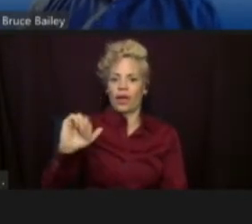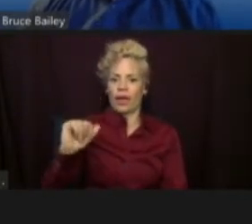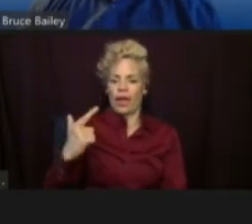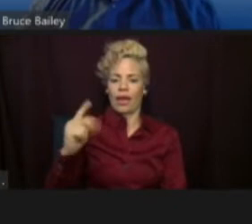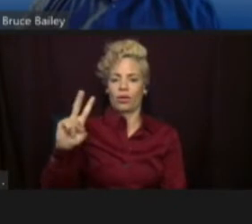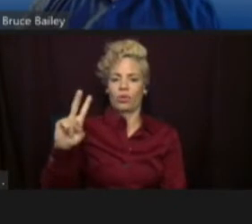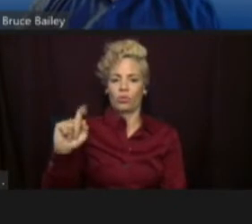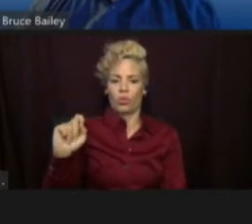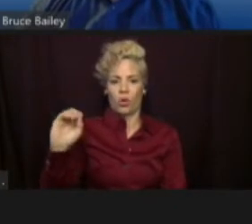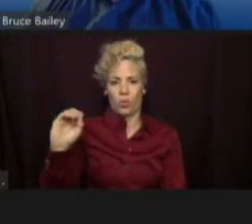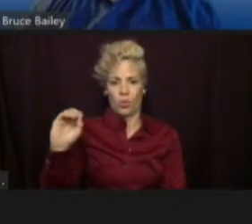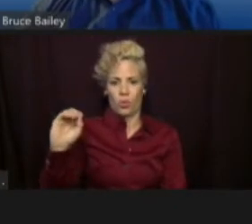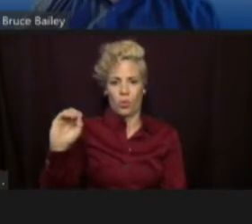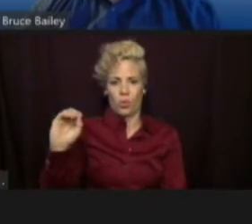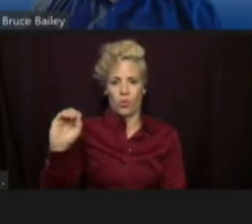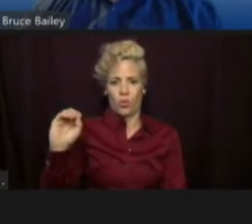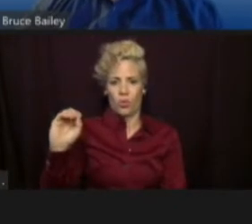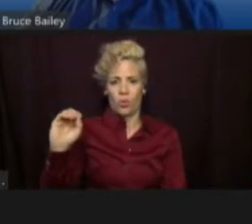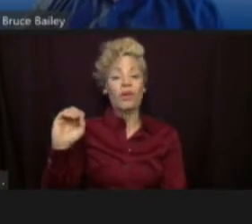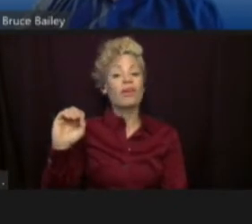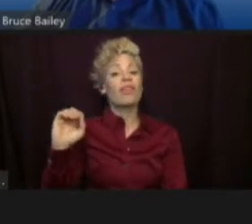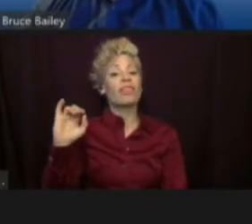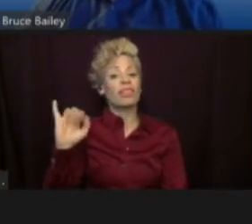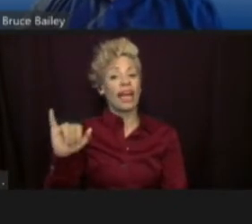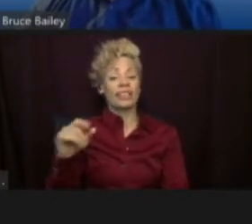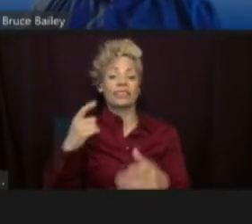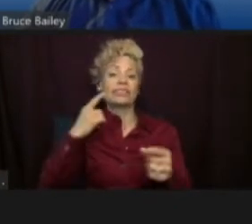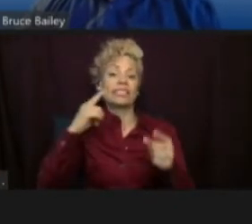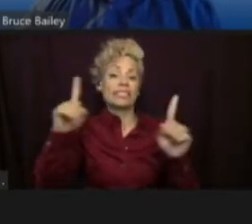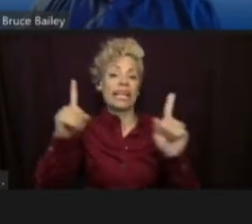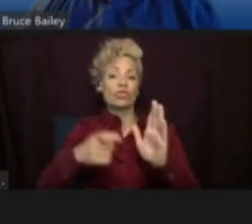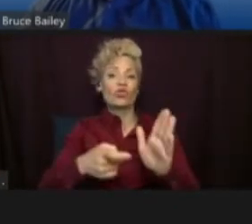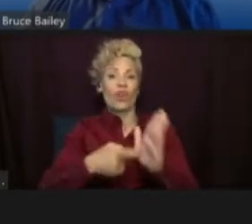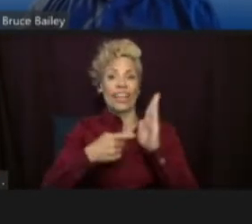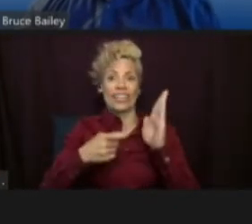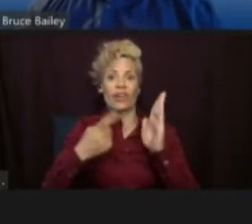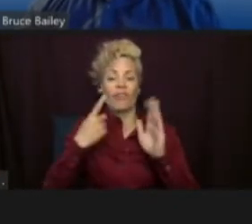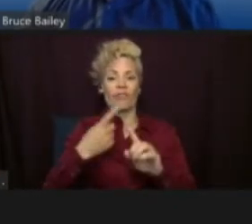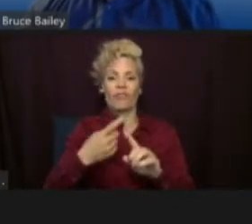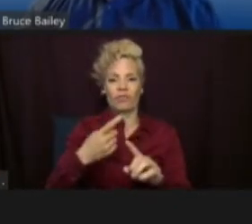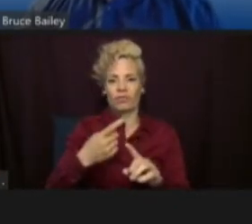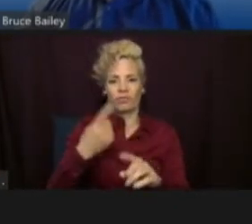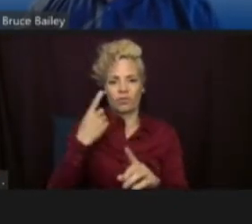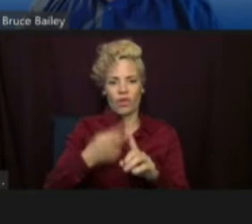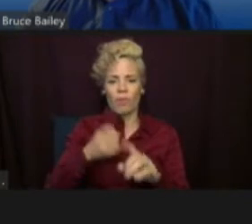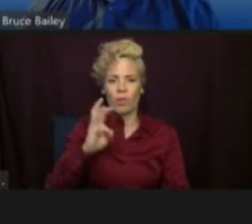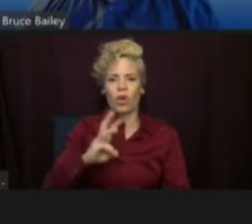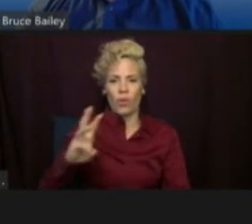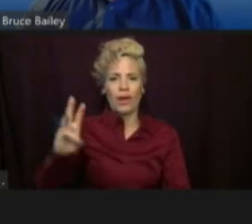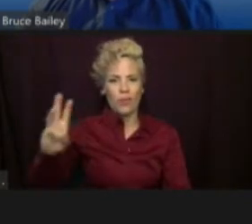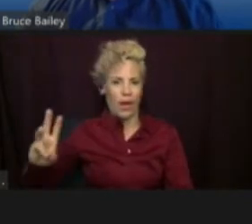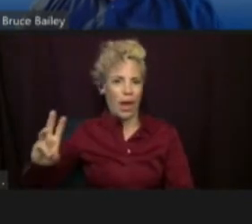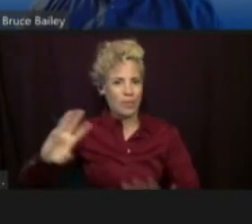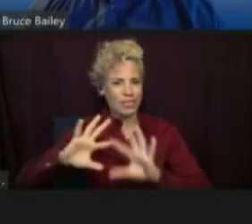These are success criteria, from the World Wide Web Consortium, or W3C, and are recognized internationally